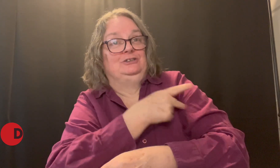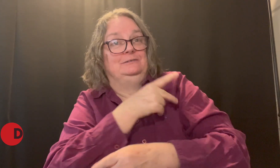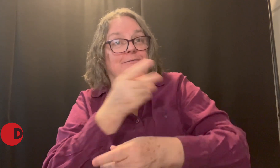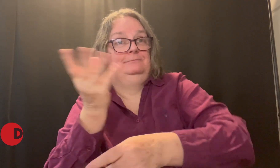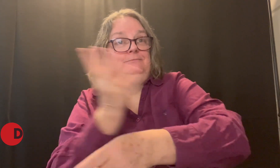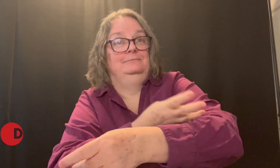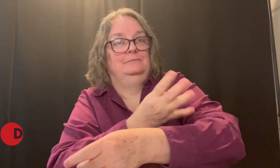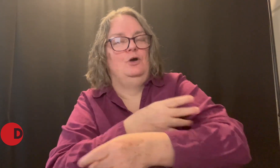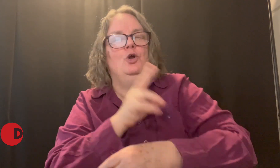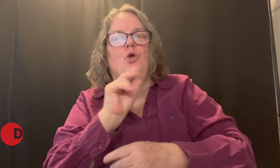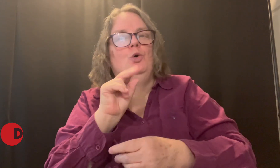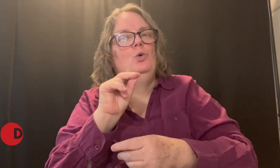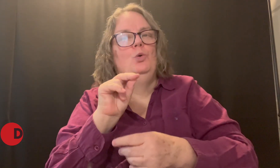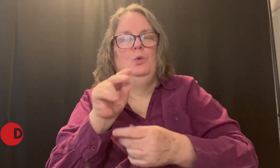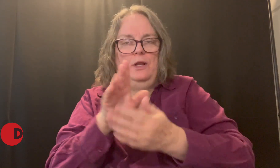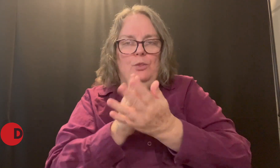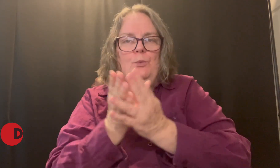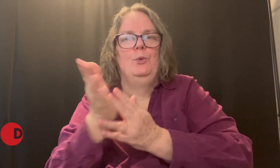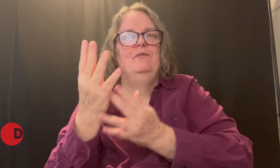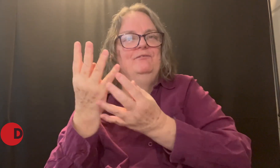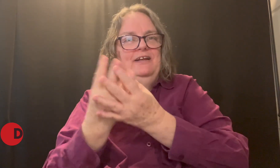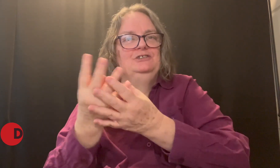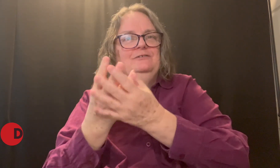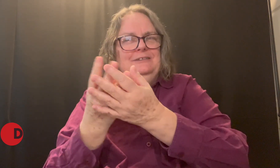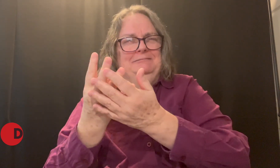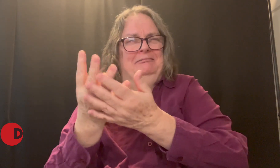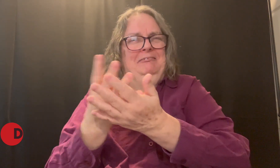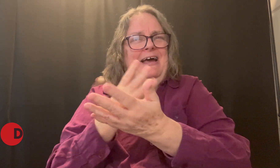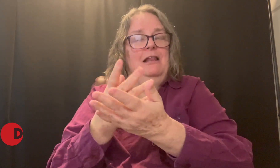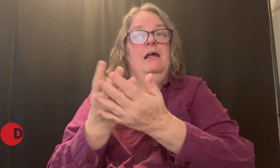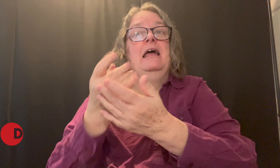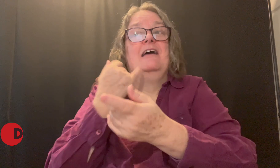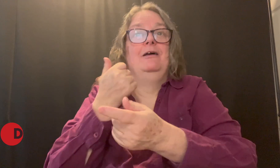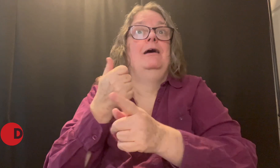She replied no, it goes through a filtering process.